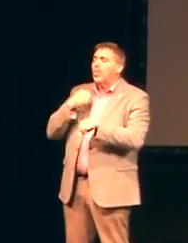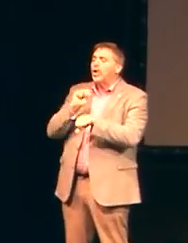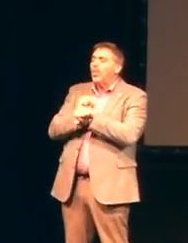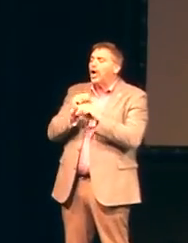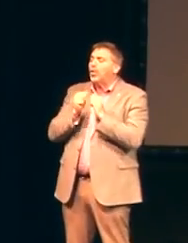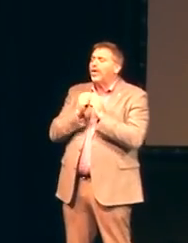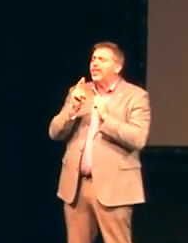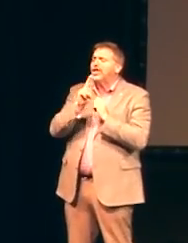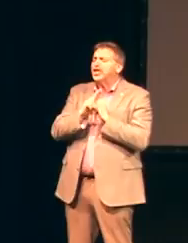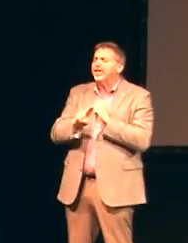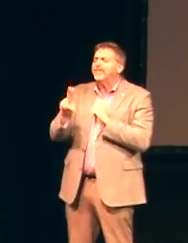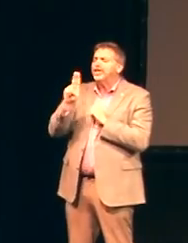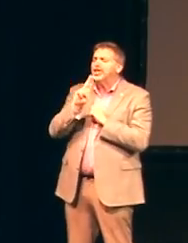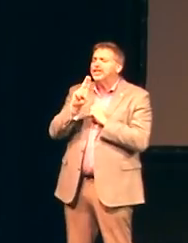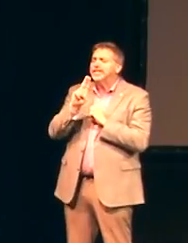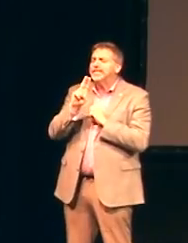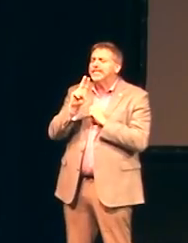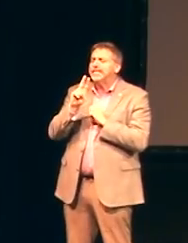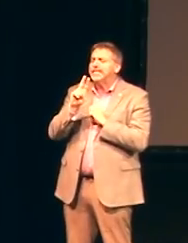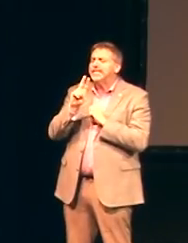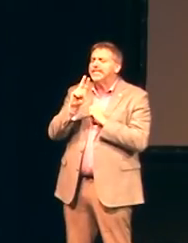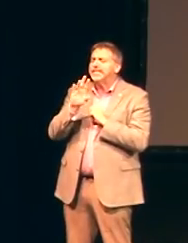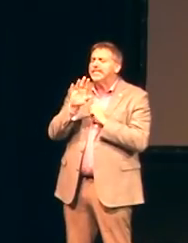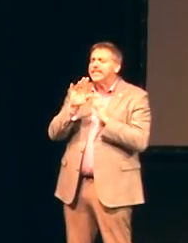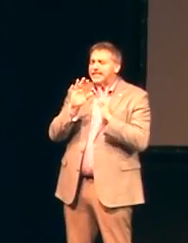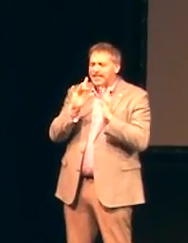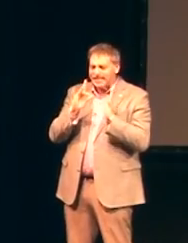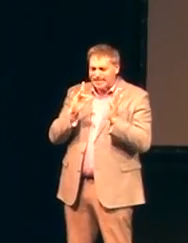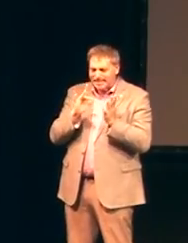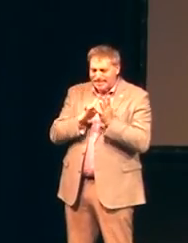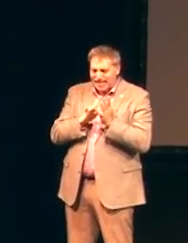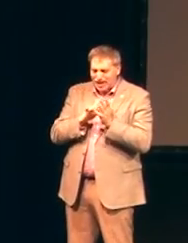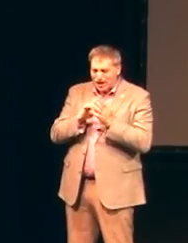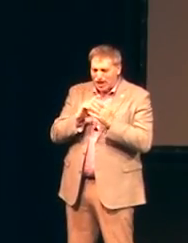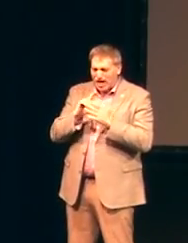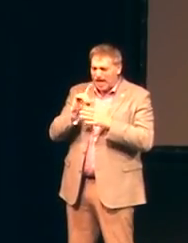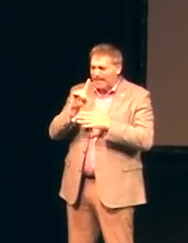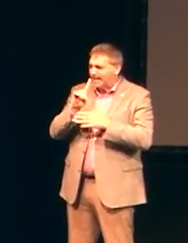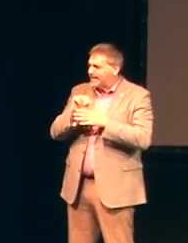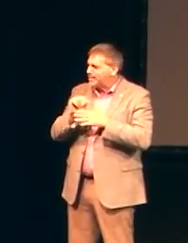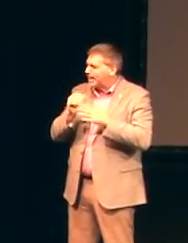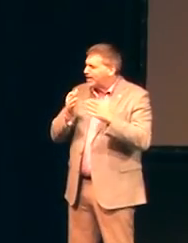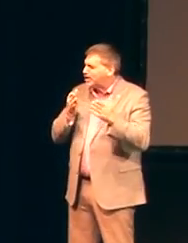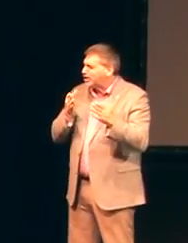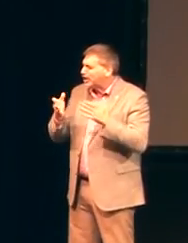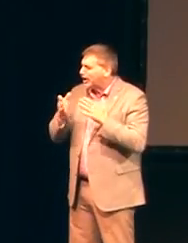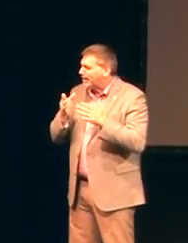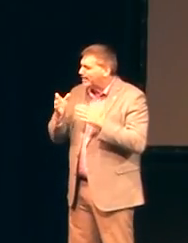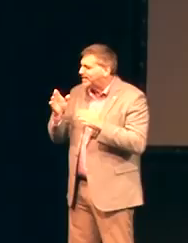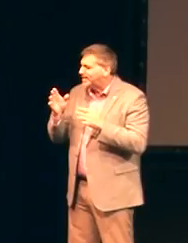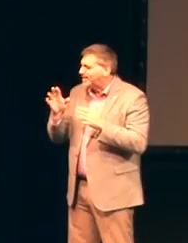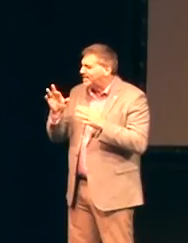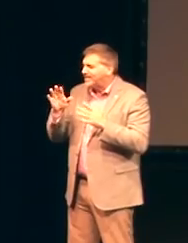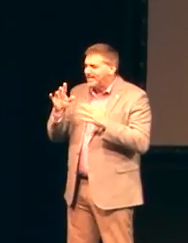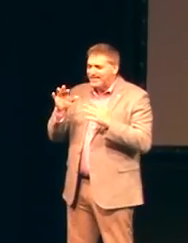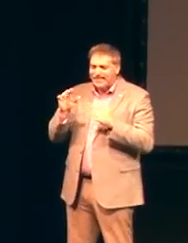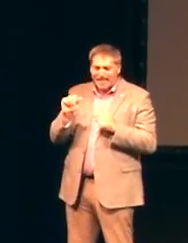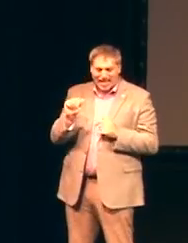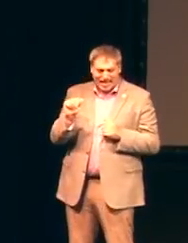doubt it. But we work with disability services at